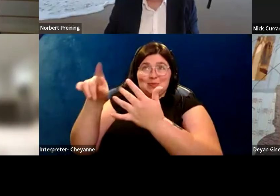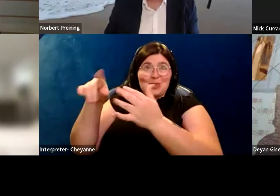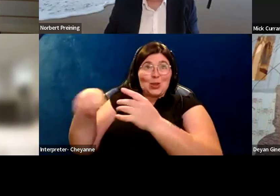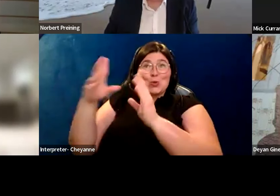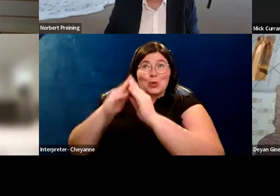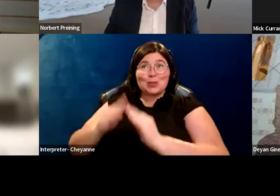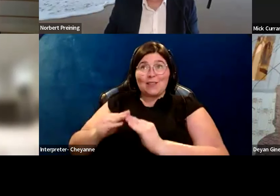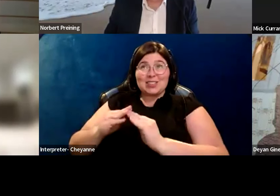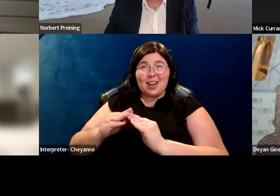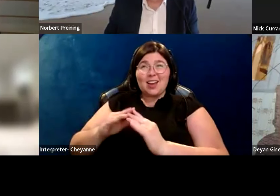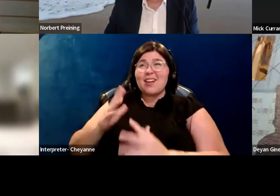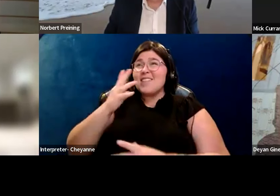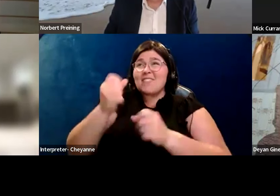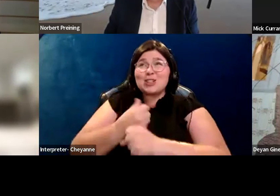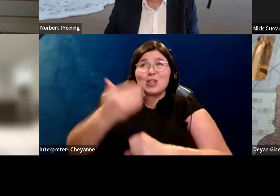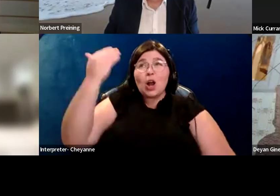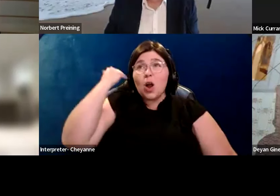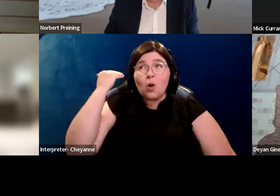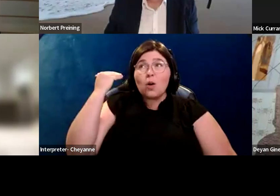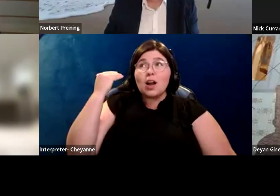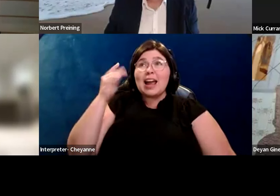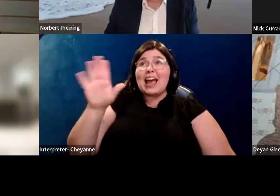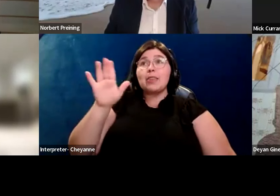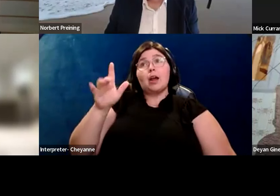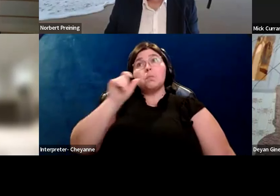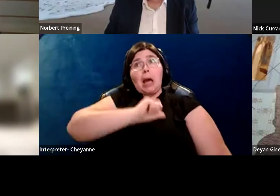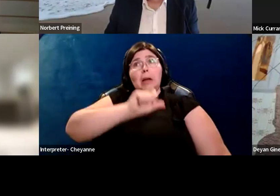like five years ago. And in general, their attitude was positive to accessibility.